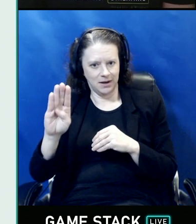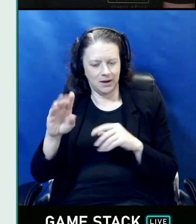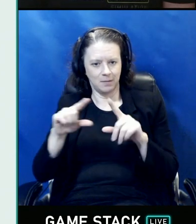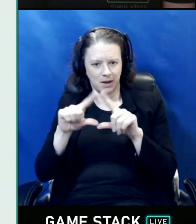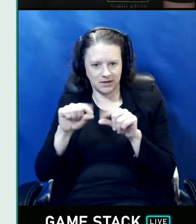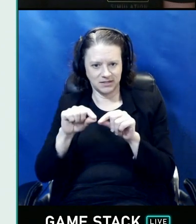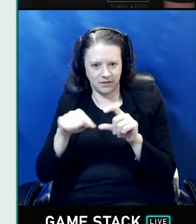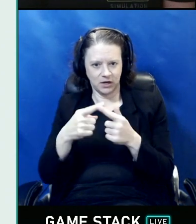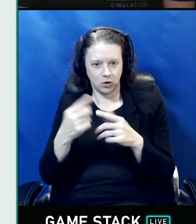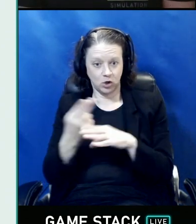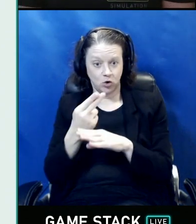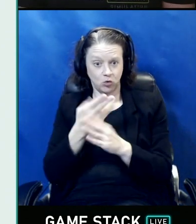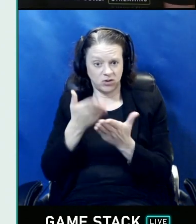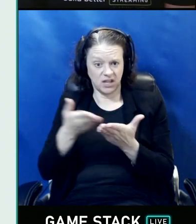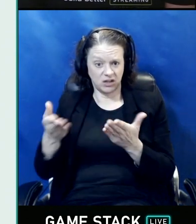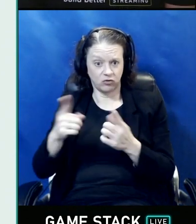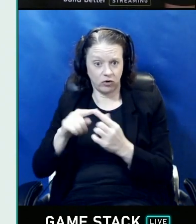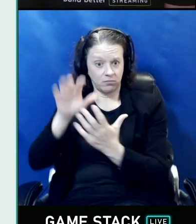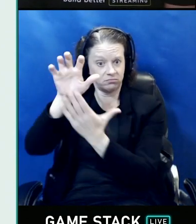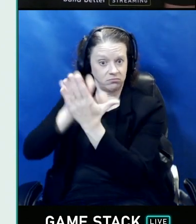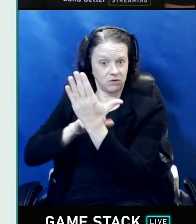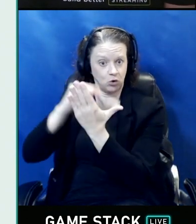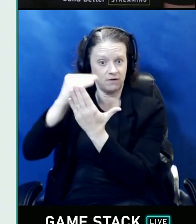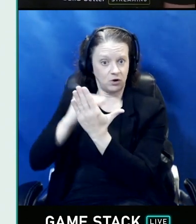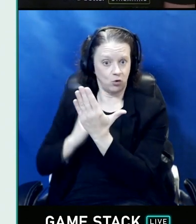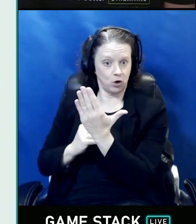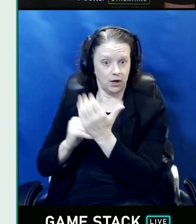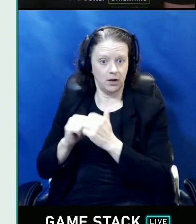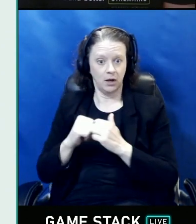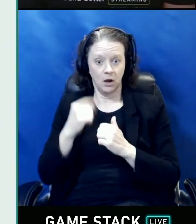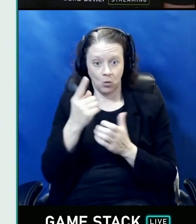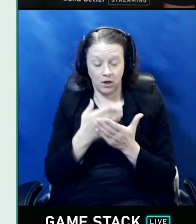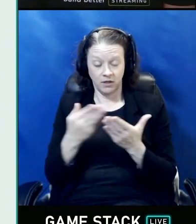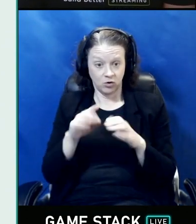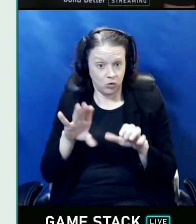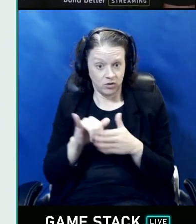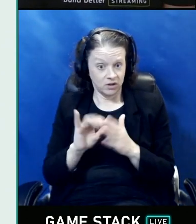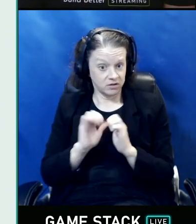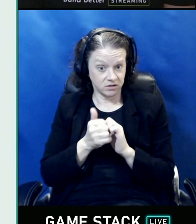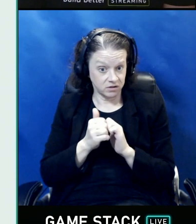Now, one way to do this would have just been to have multiple different layouts.